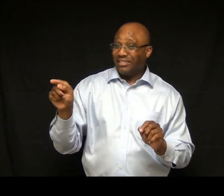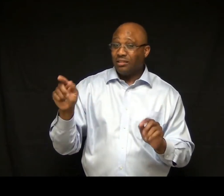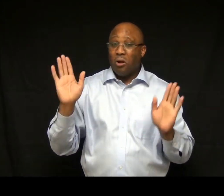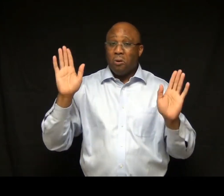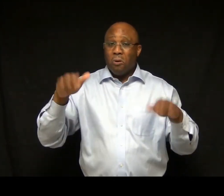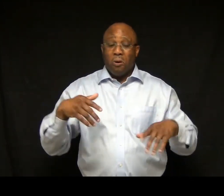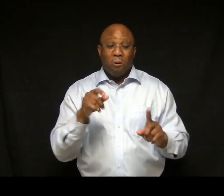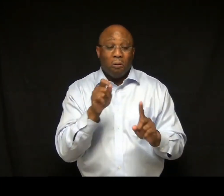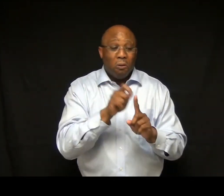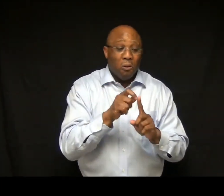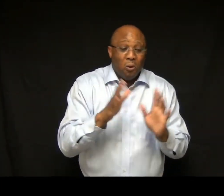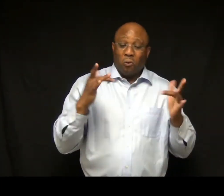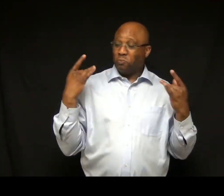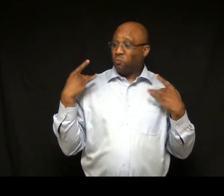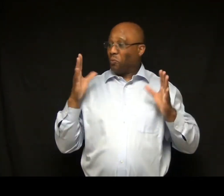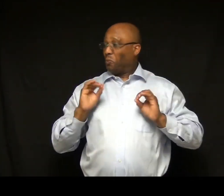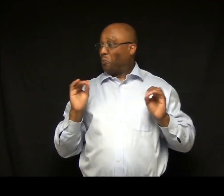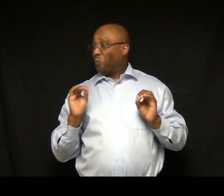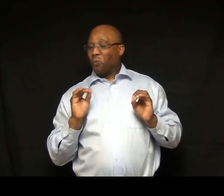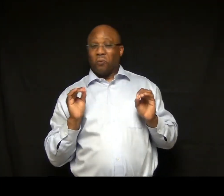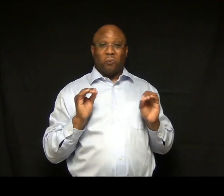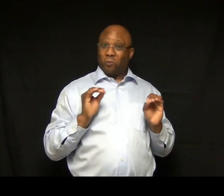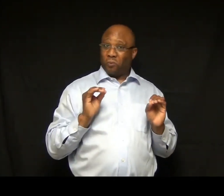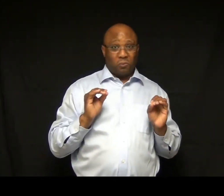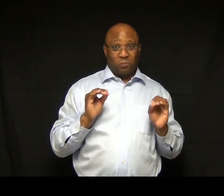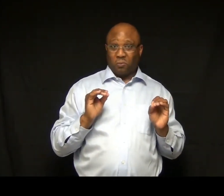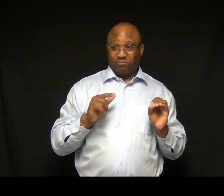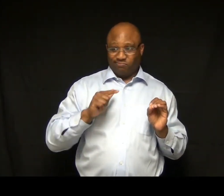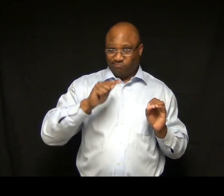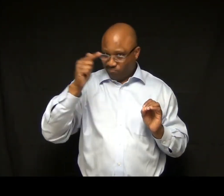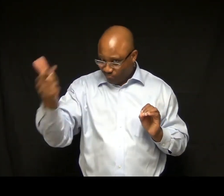and carries consequences